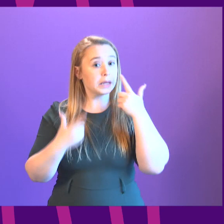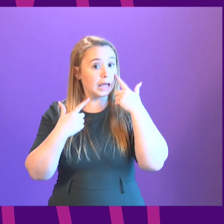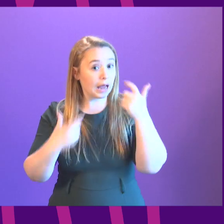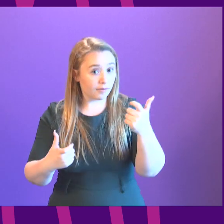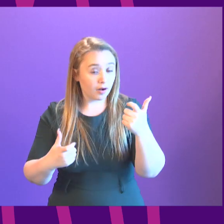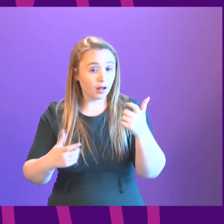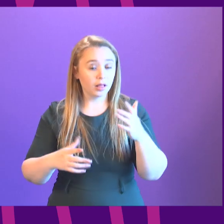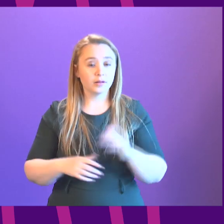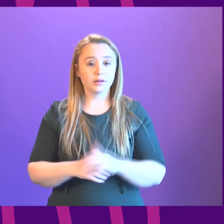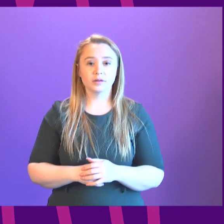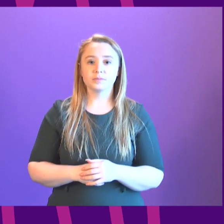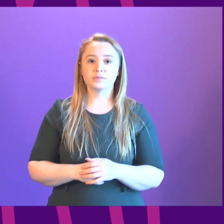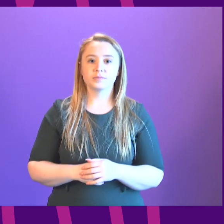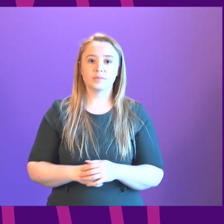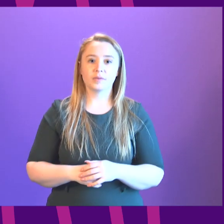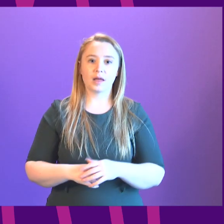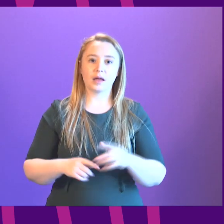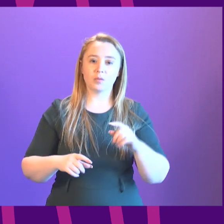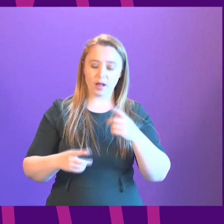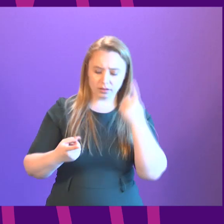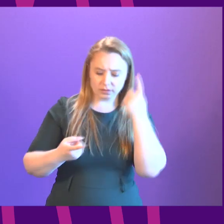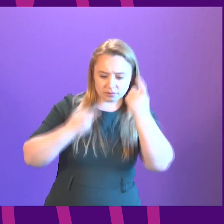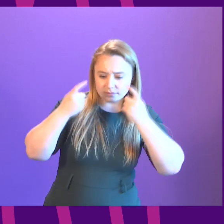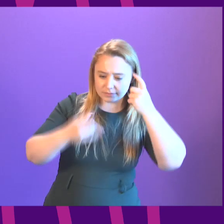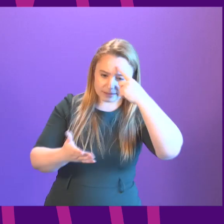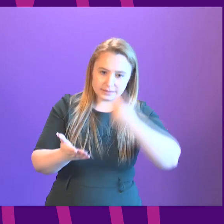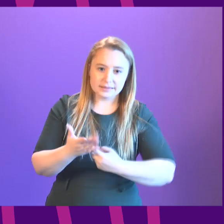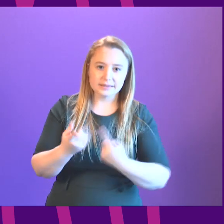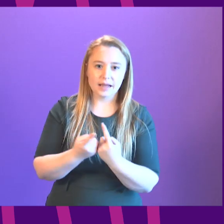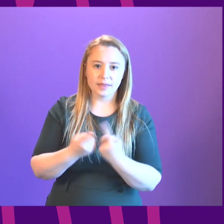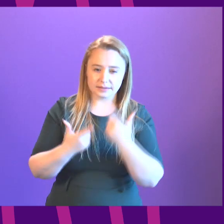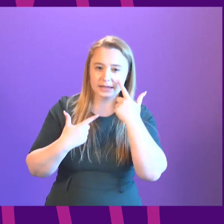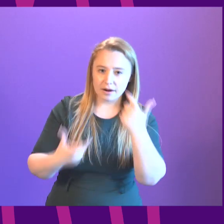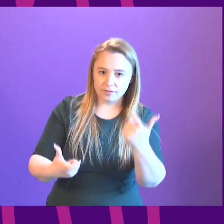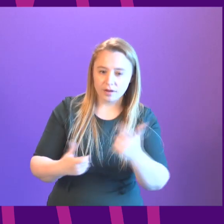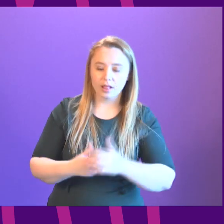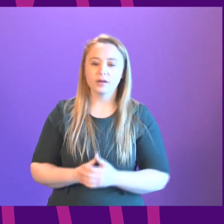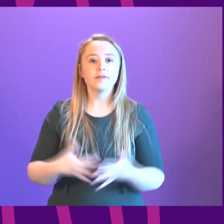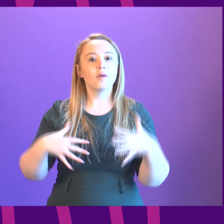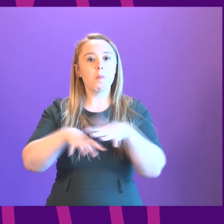great care over the decisions that we make. On blended learning, I think that it is in the interests of young people to be back in